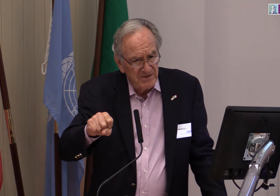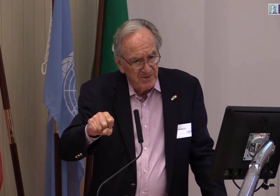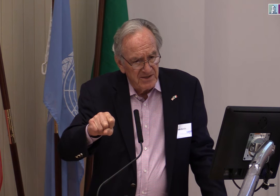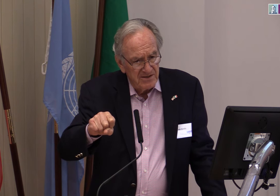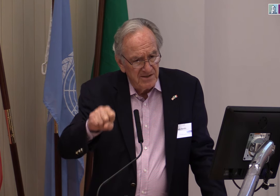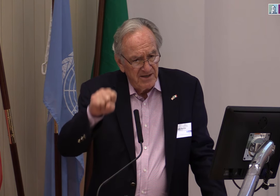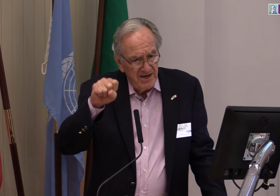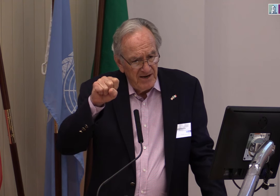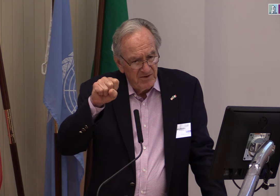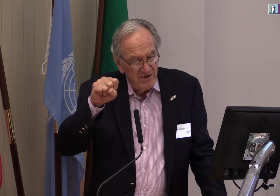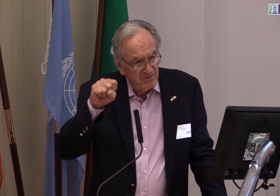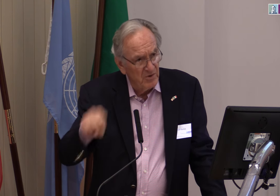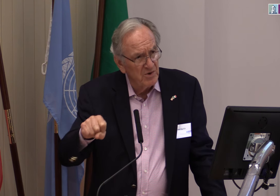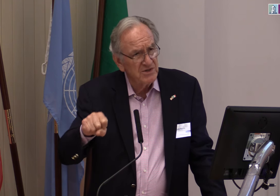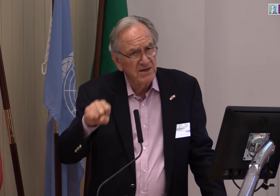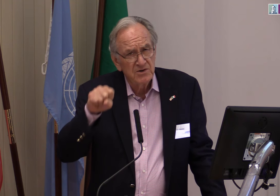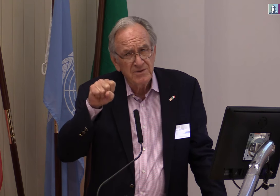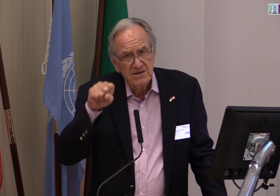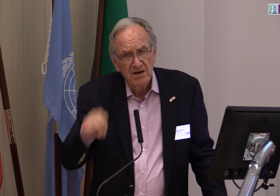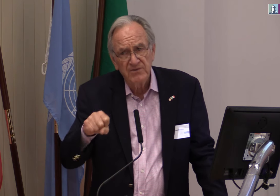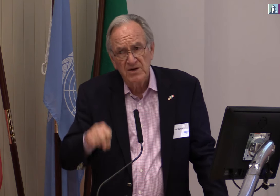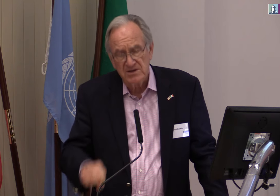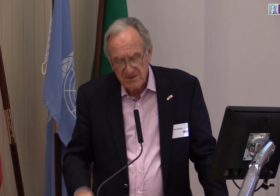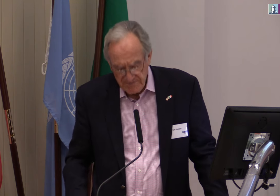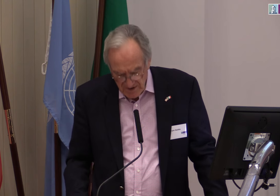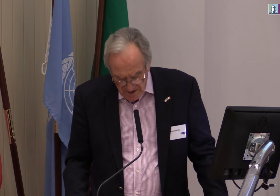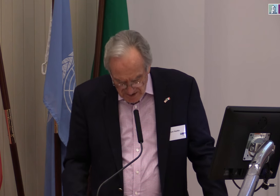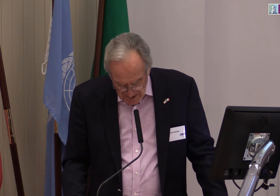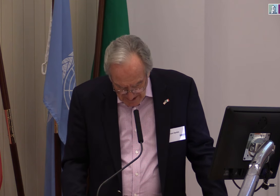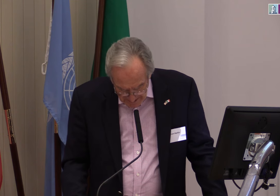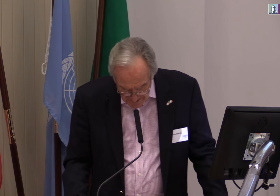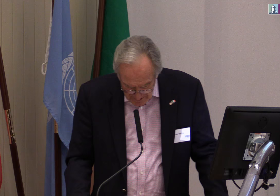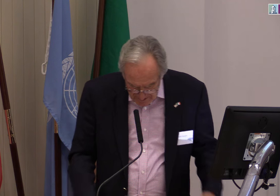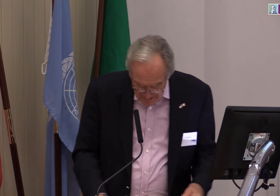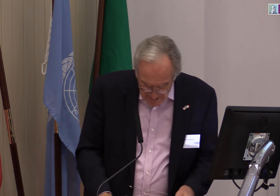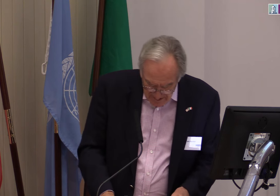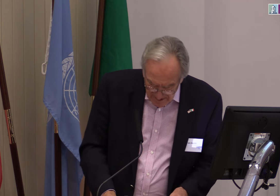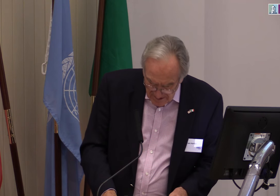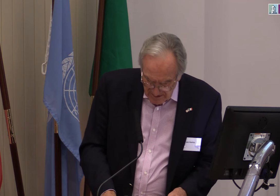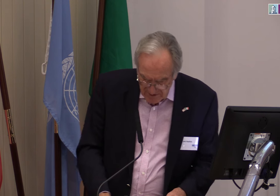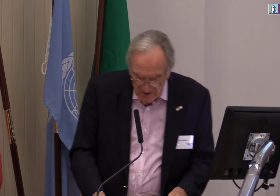be in place and they have to be enforced and they should be tough laws, and then so the